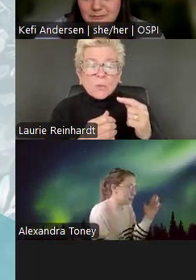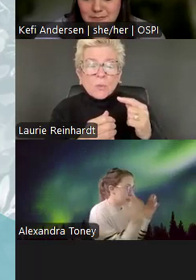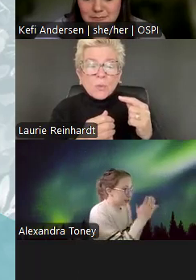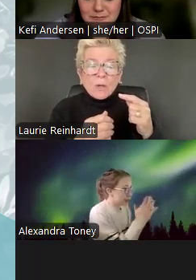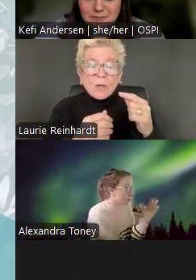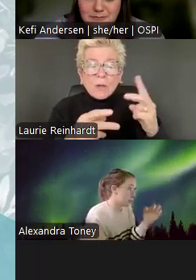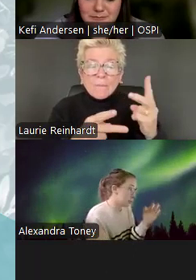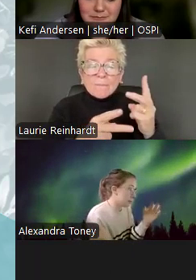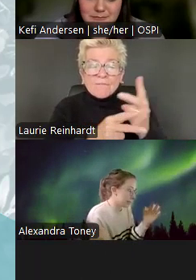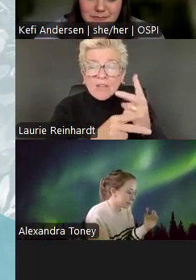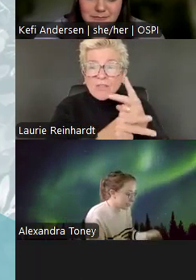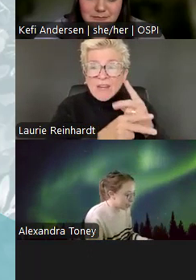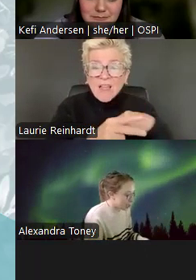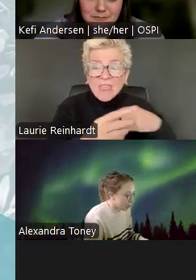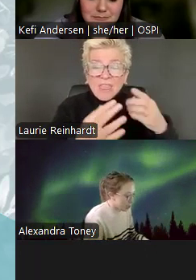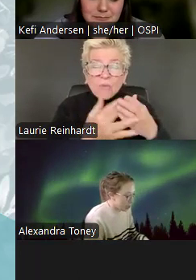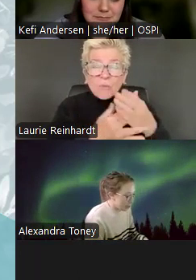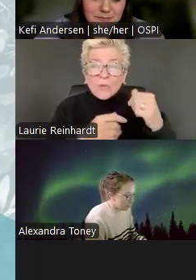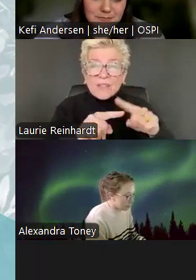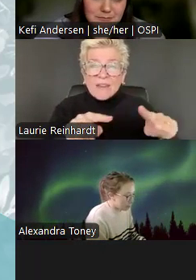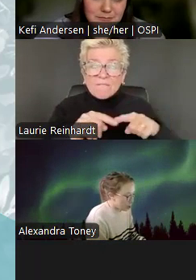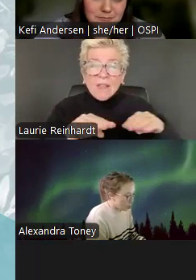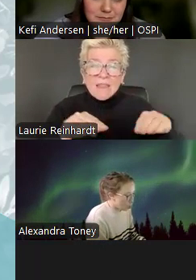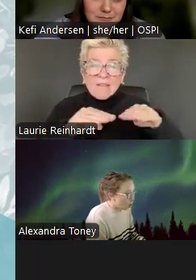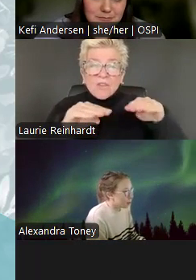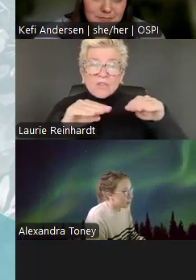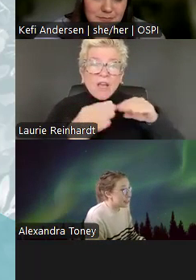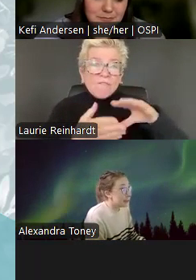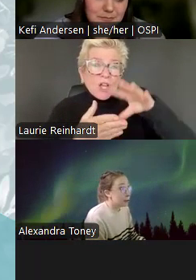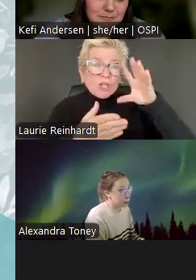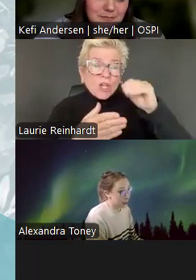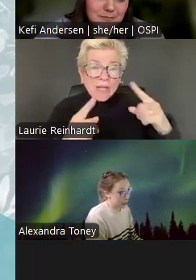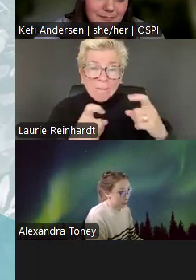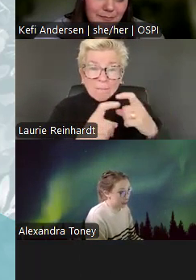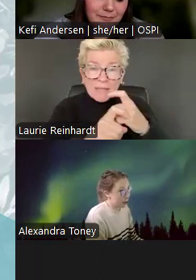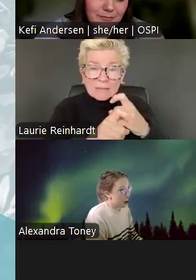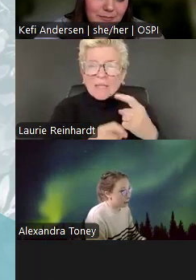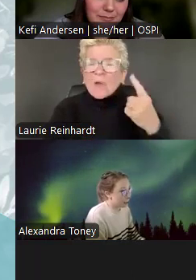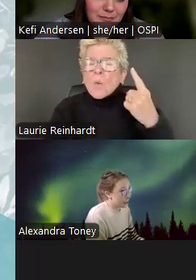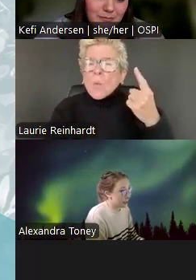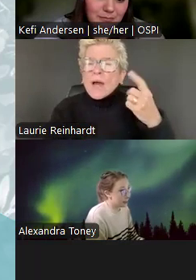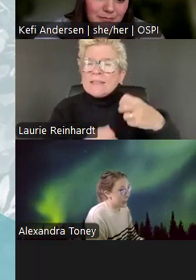in those different levels of complexity. One of the difficult things is oftentimes